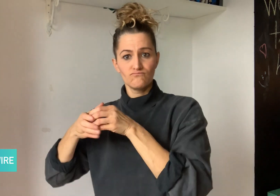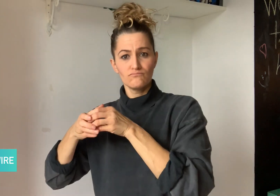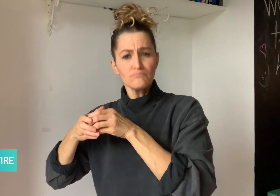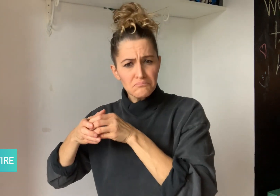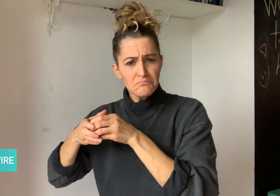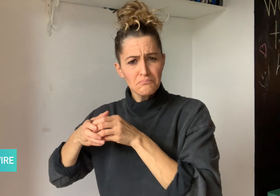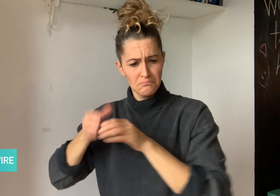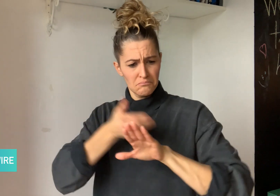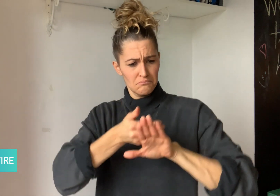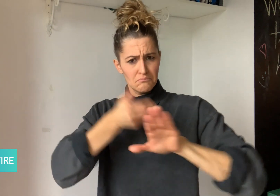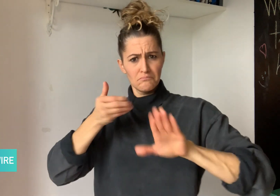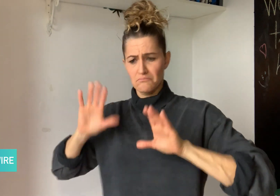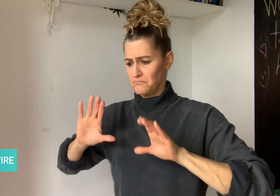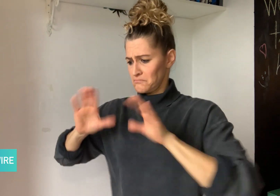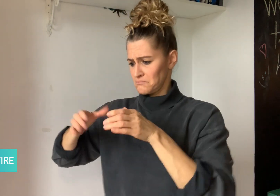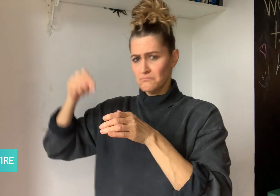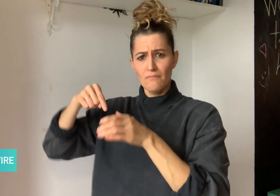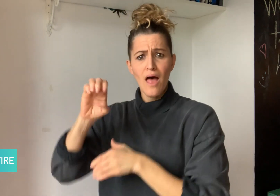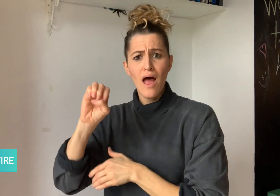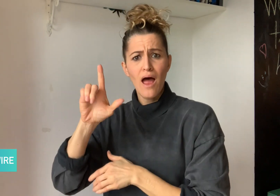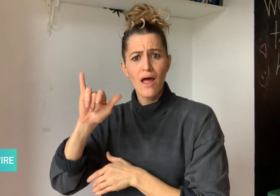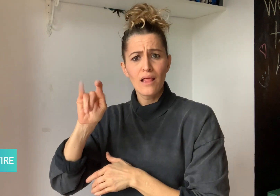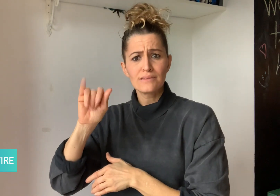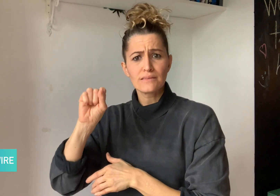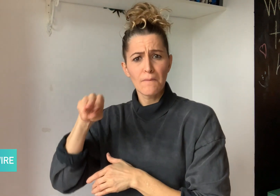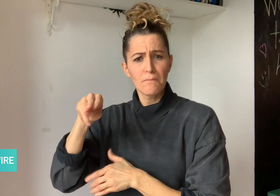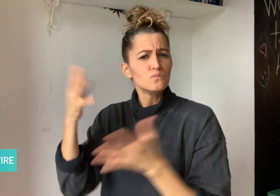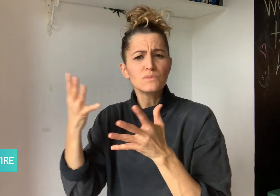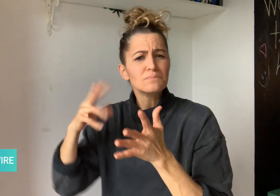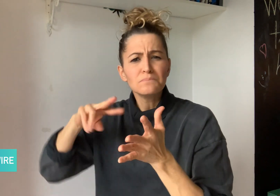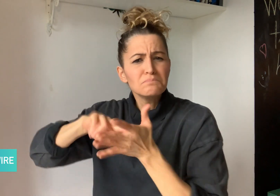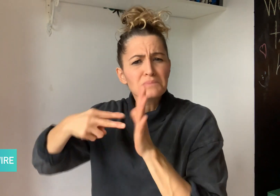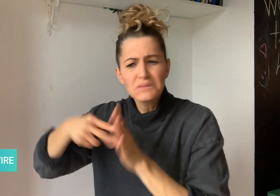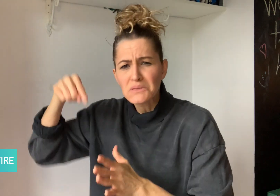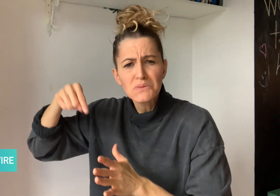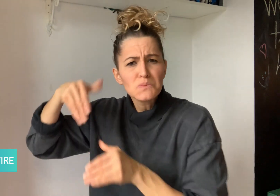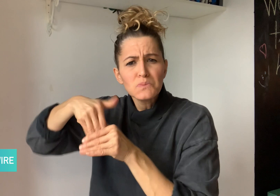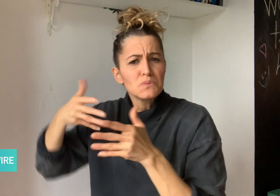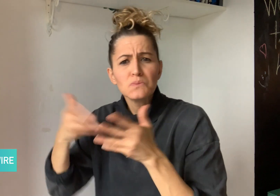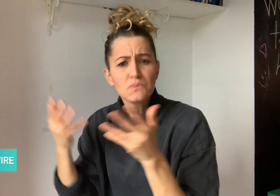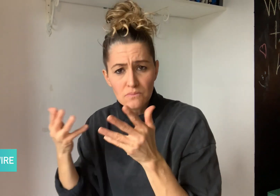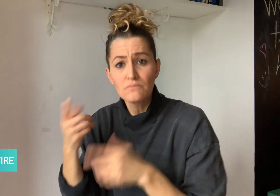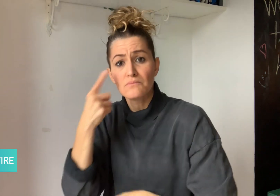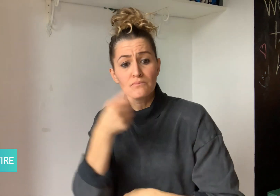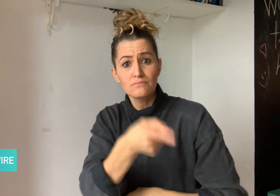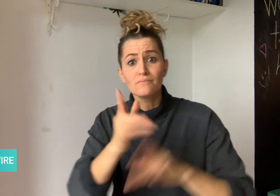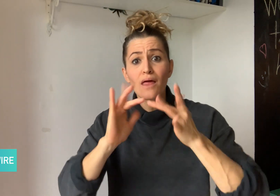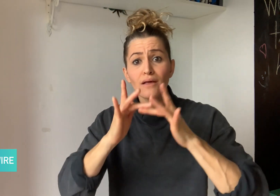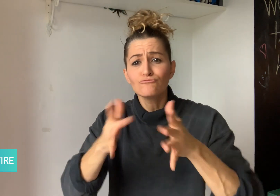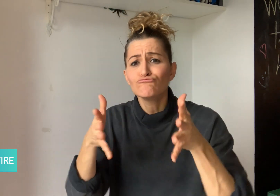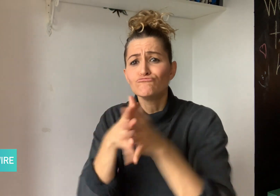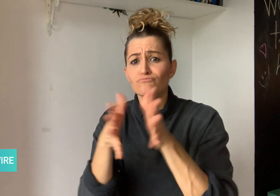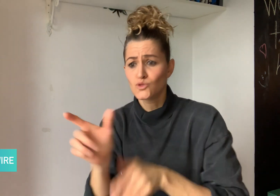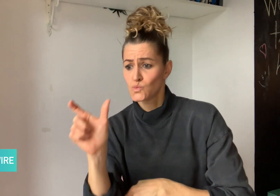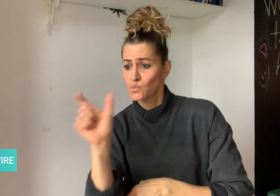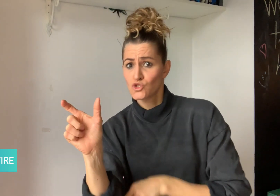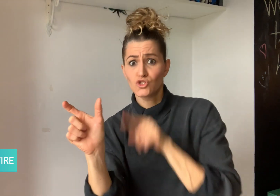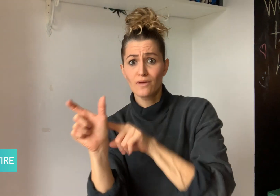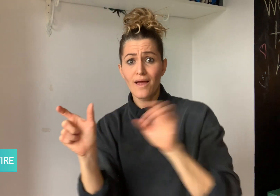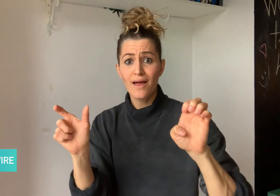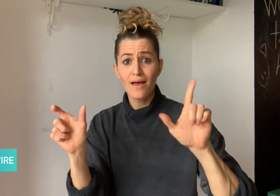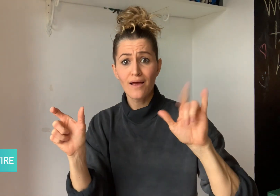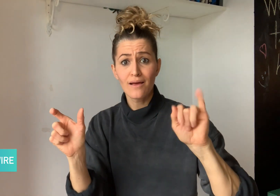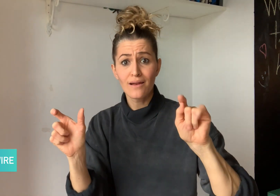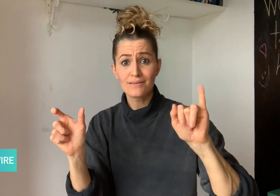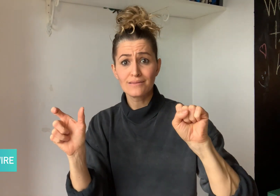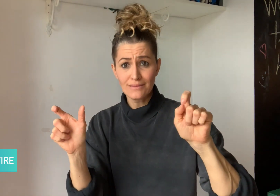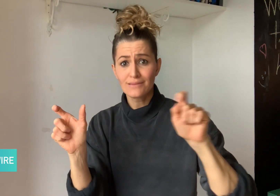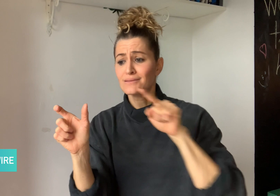The internet definition for an elitist is a person or group